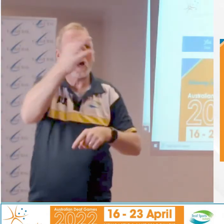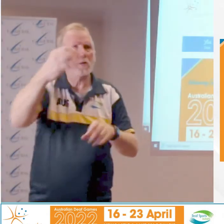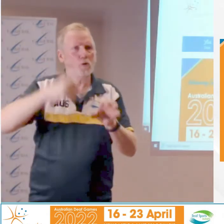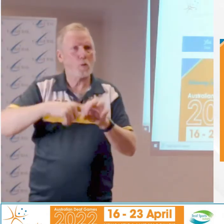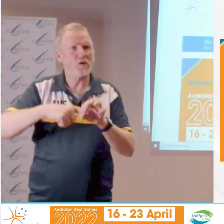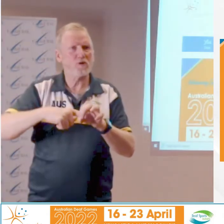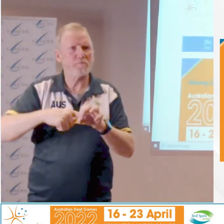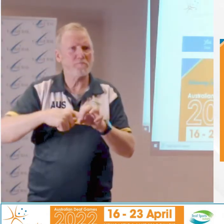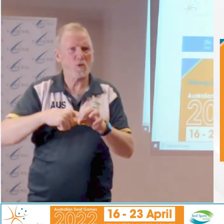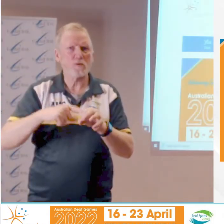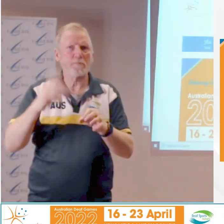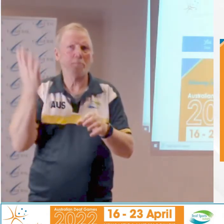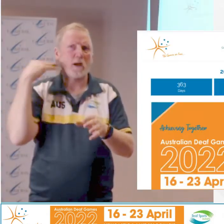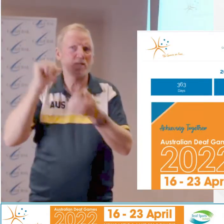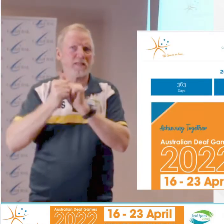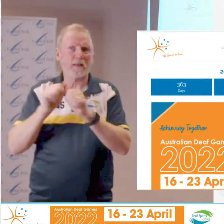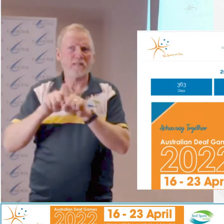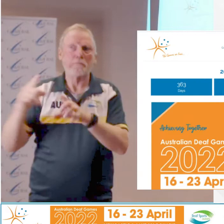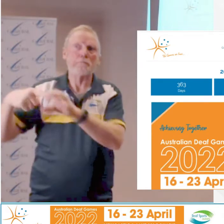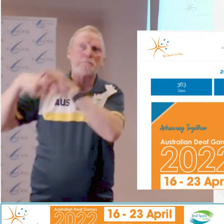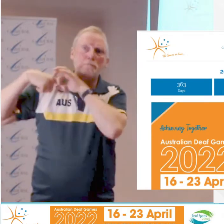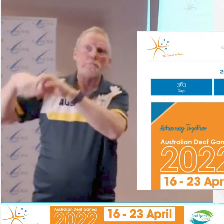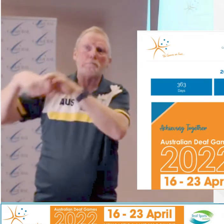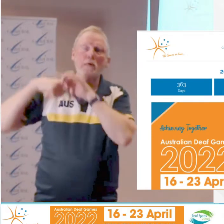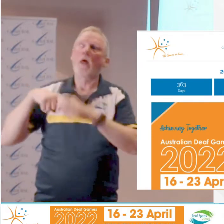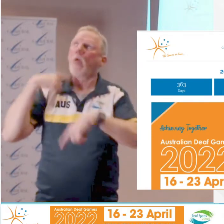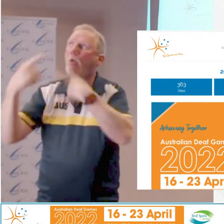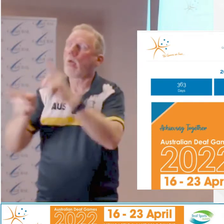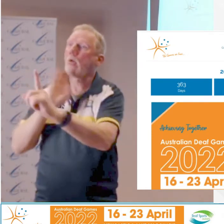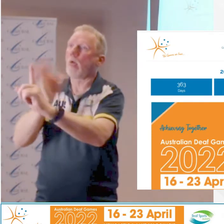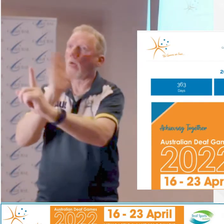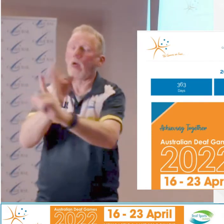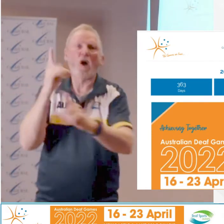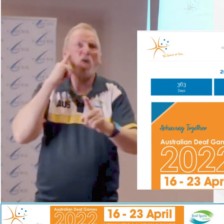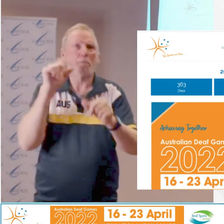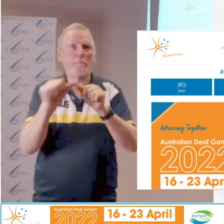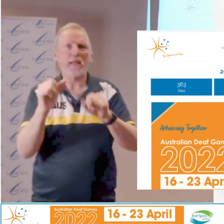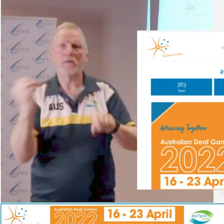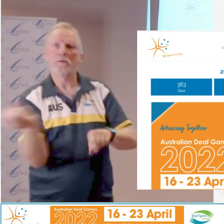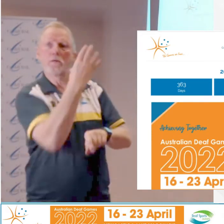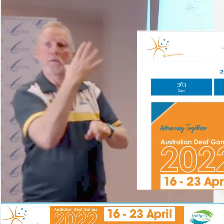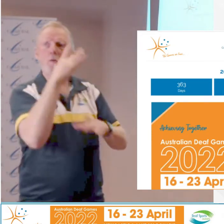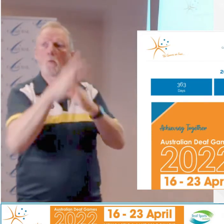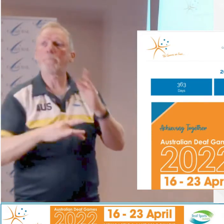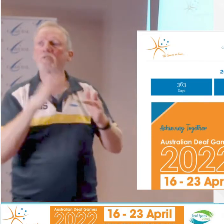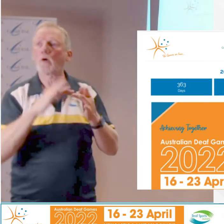about the frequently asked questions also known as FAQ this is where people ask the same question